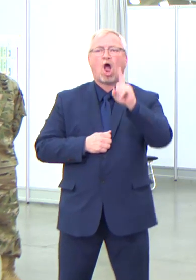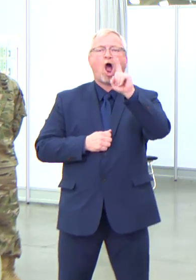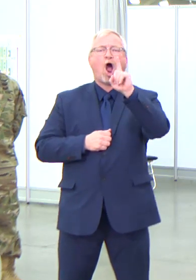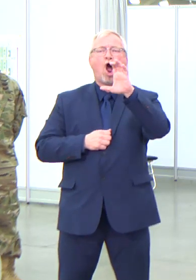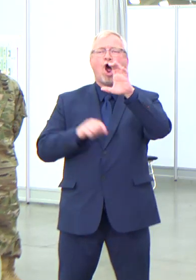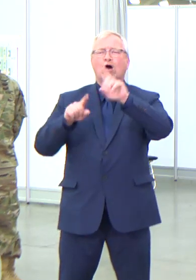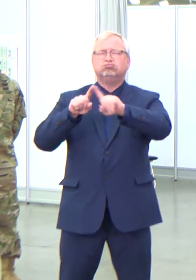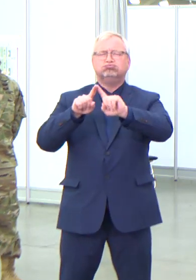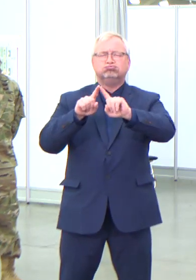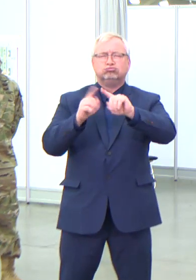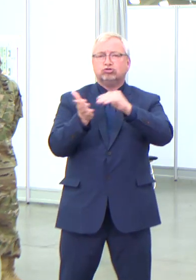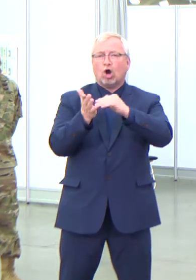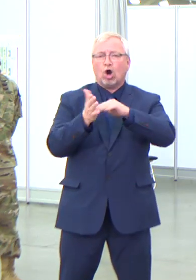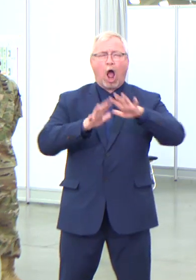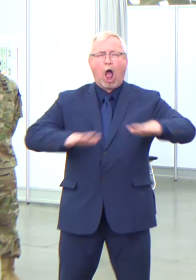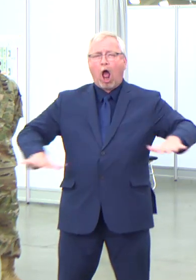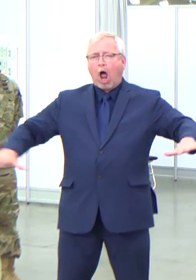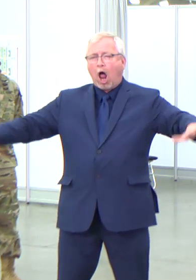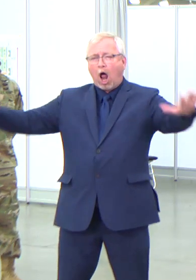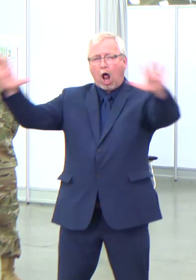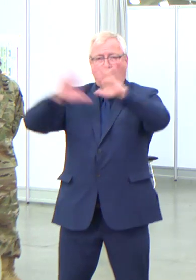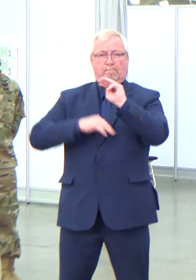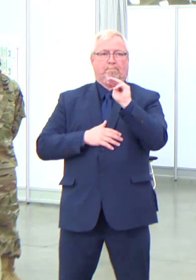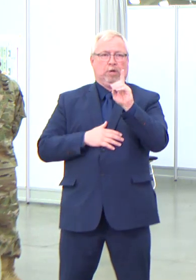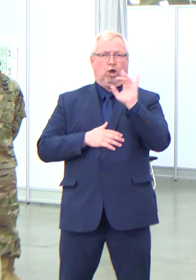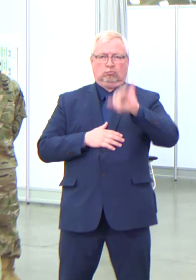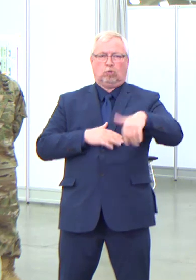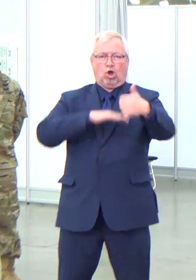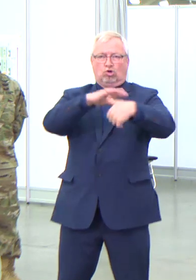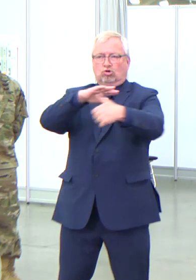and hundreds of physician offices throughout the area. We would like to actually